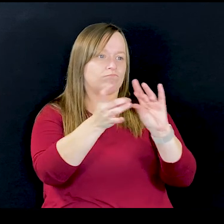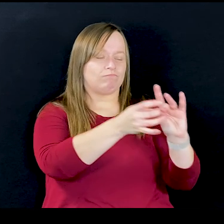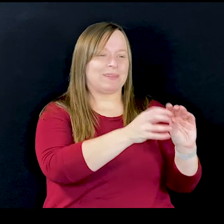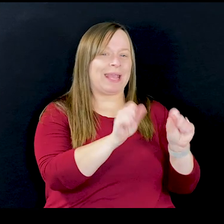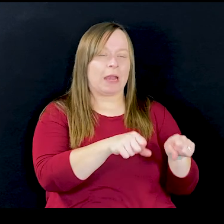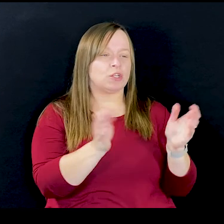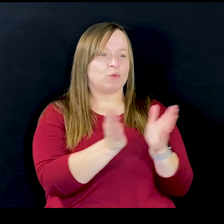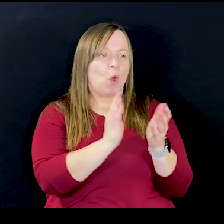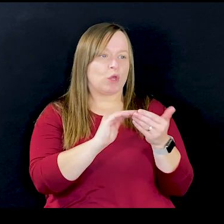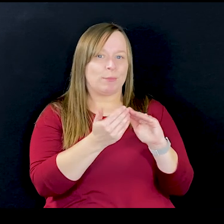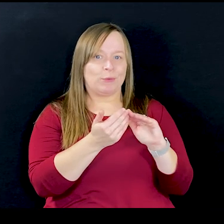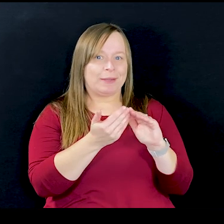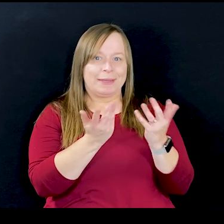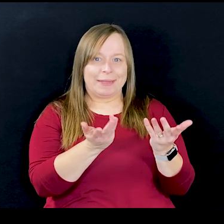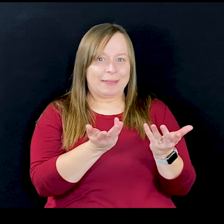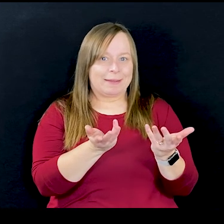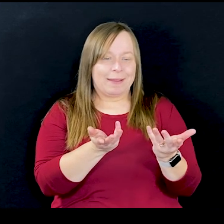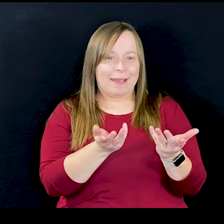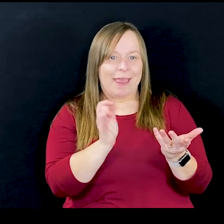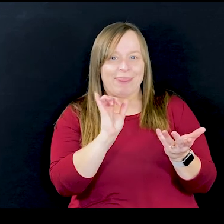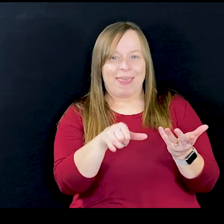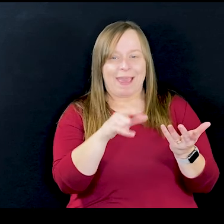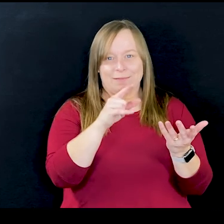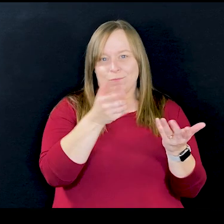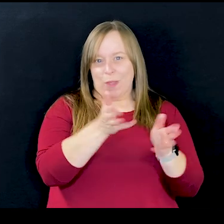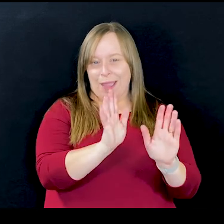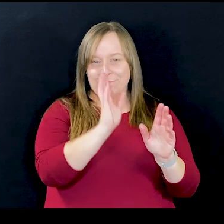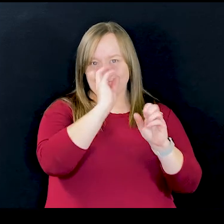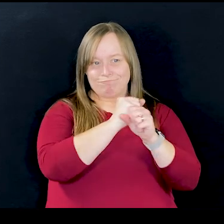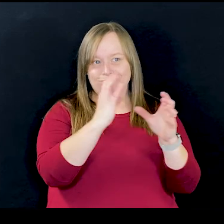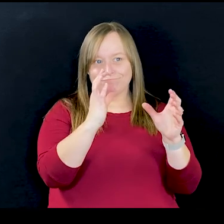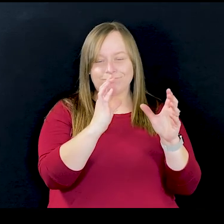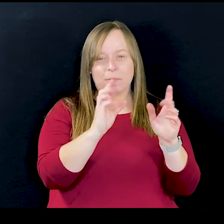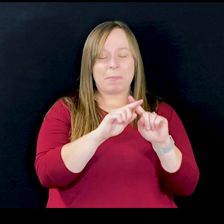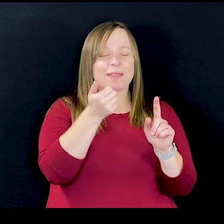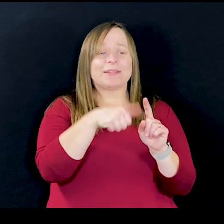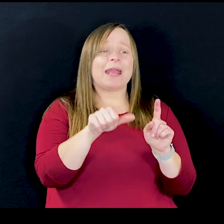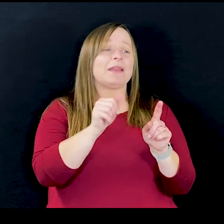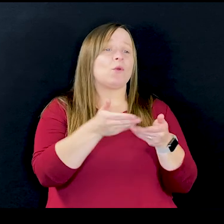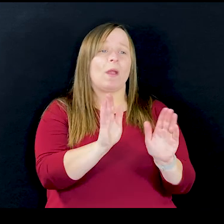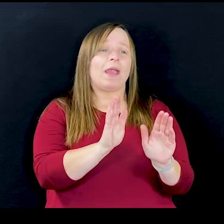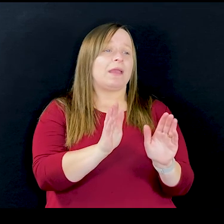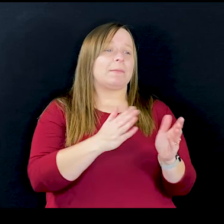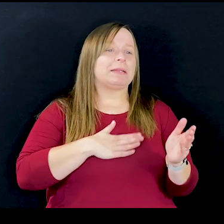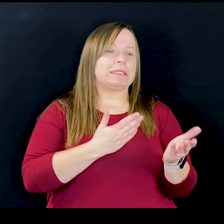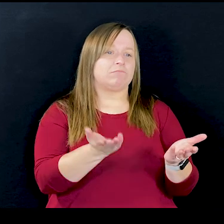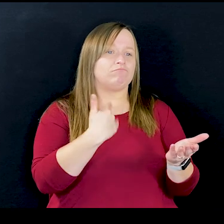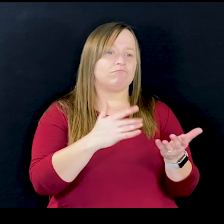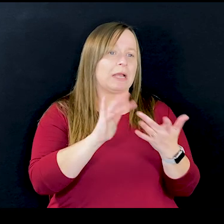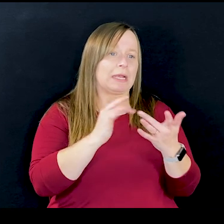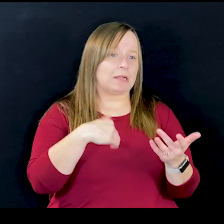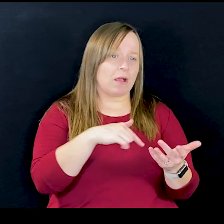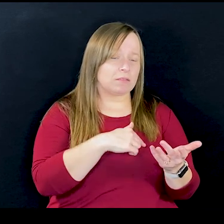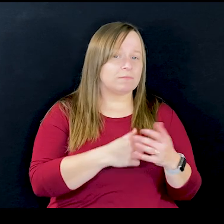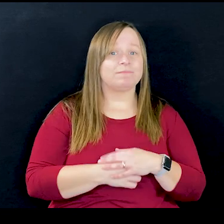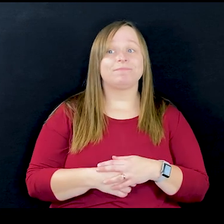So it's a pretty small community in that sense. So if there's anything I can do, don't hesitate to ask.